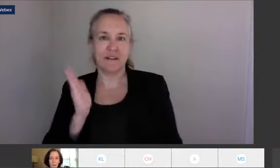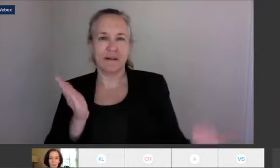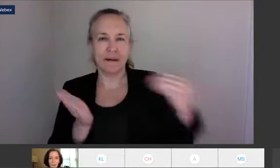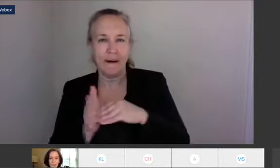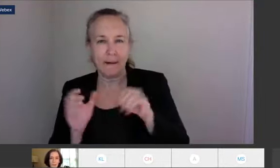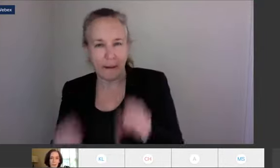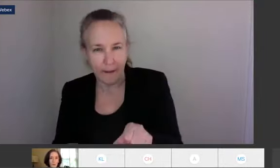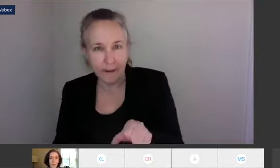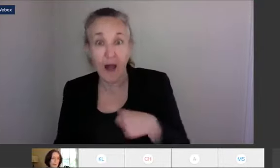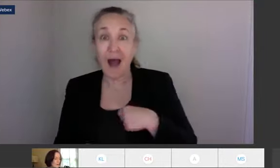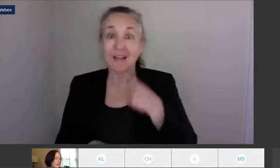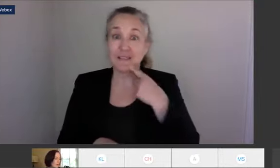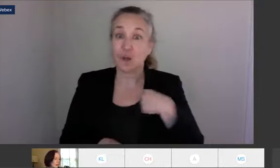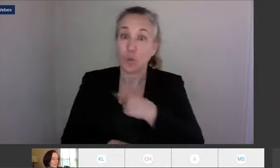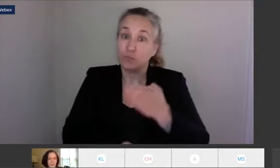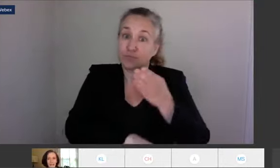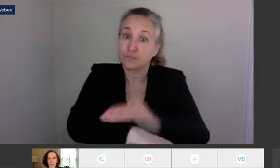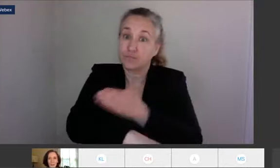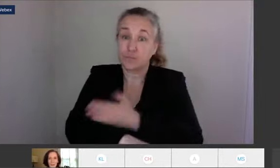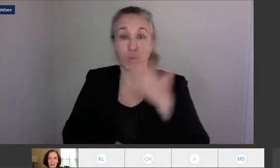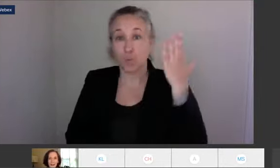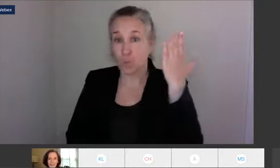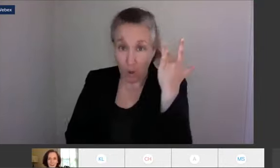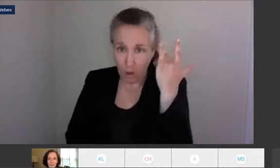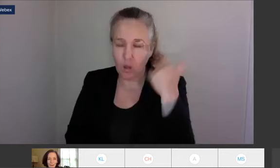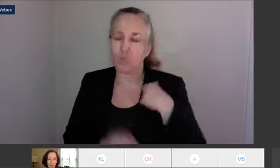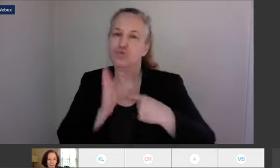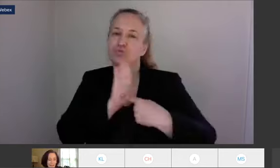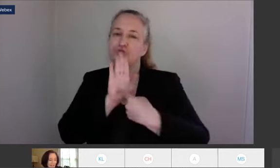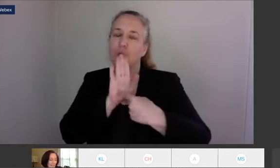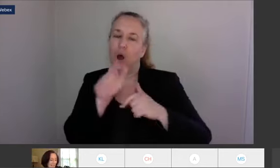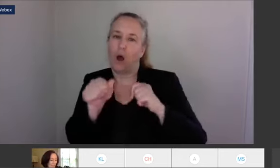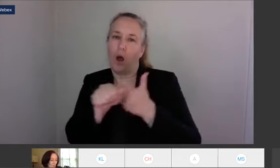direction well we're going to give you our updated positivity graph today which